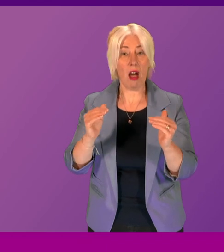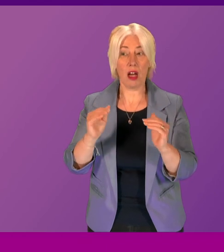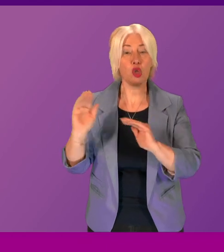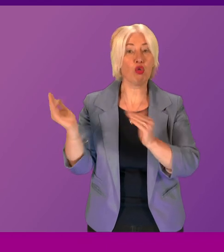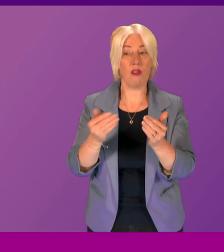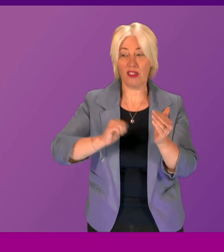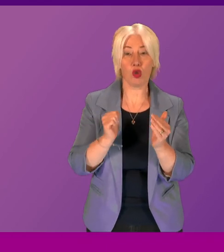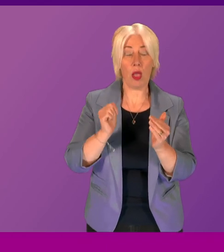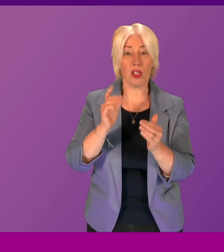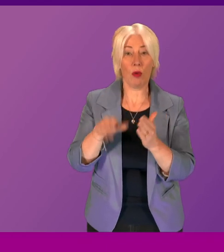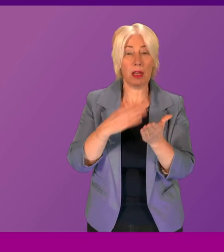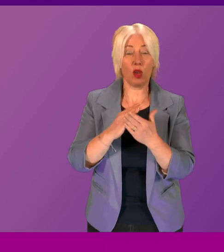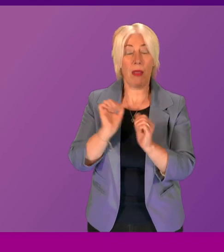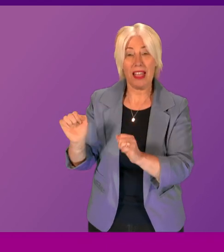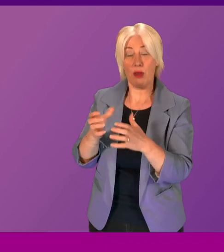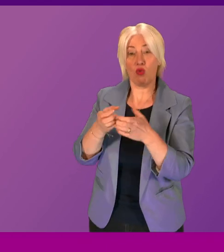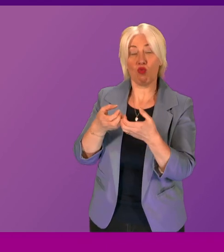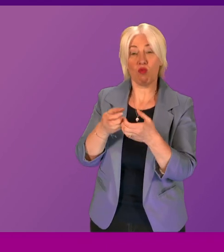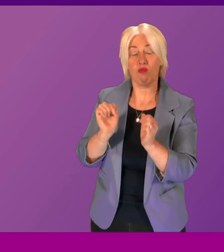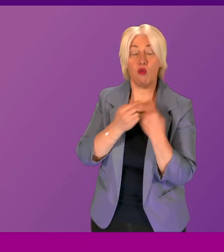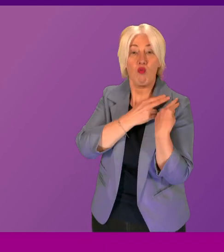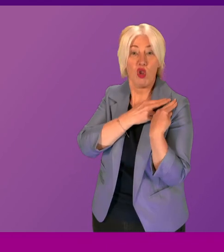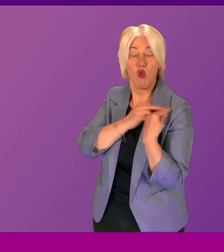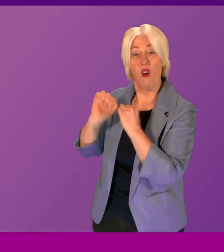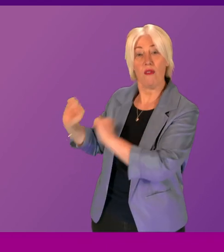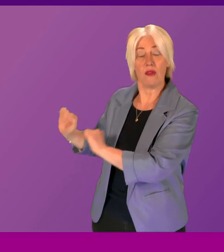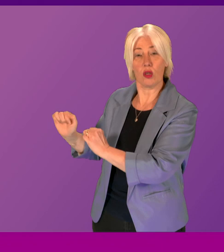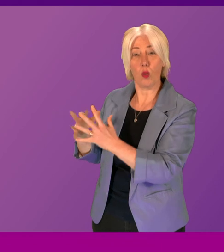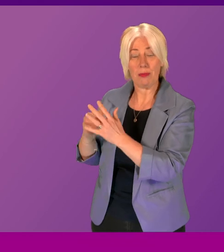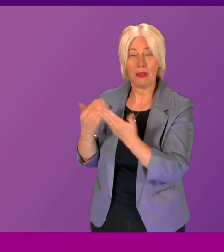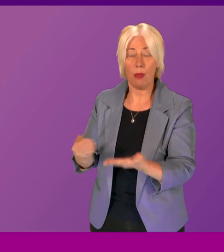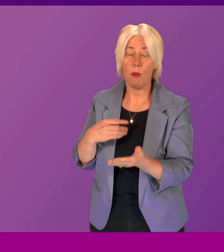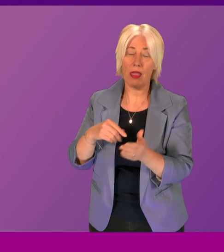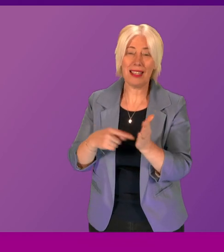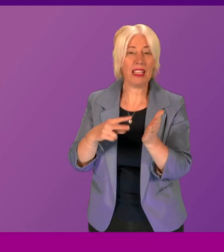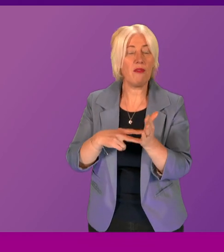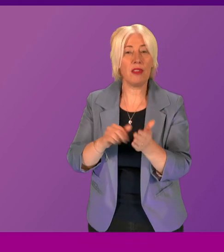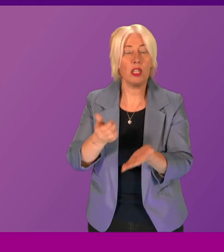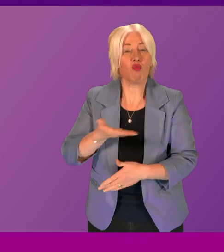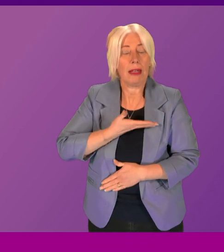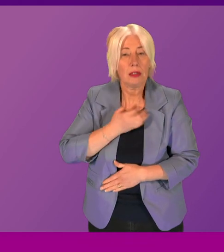We continue to argue for the regime’s improvement to ensure that it better reflects and prioritises the interests of Scottish audiences.